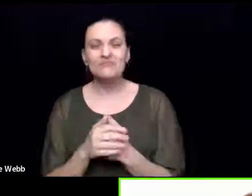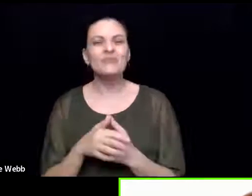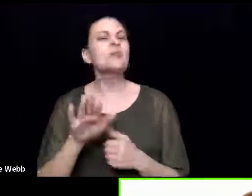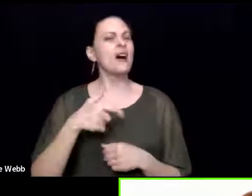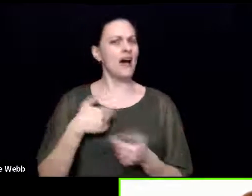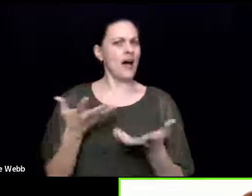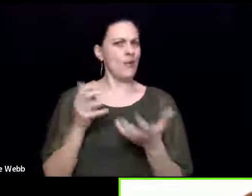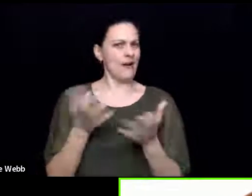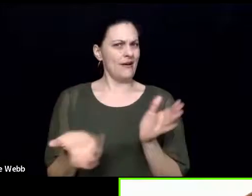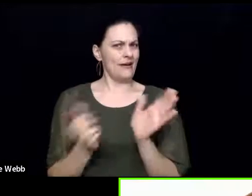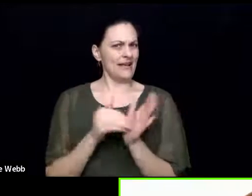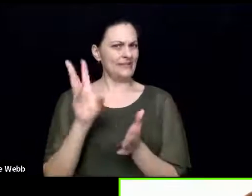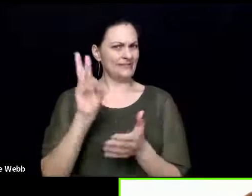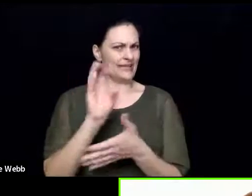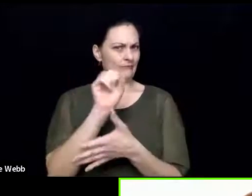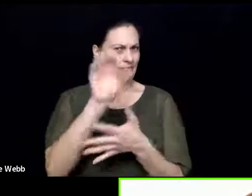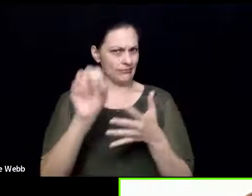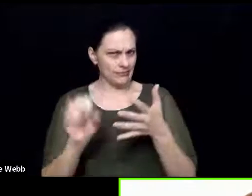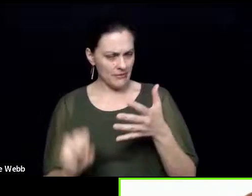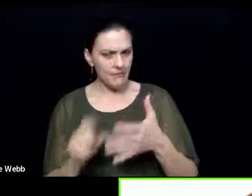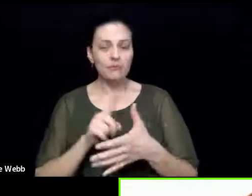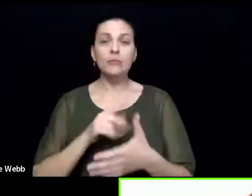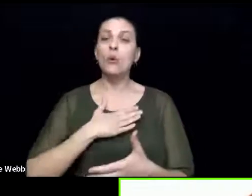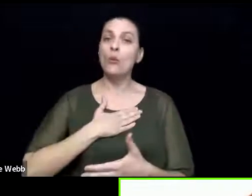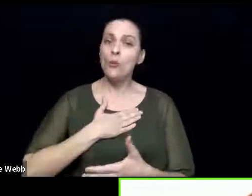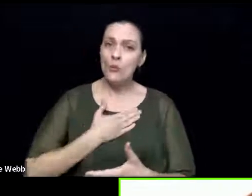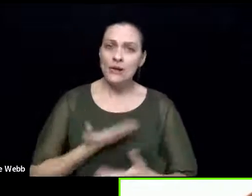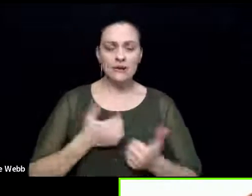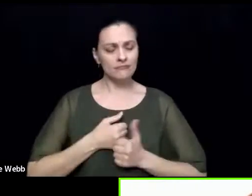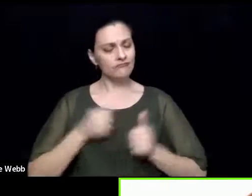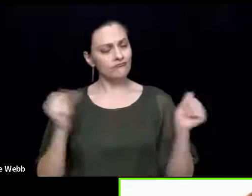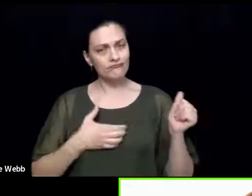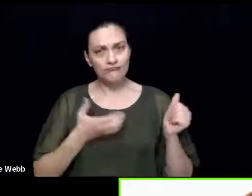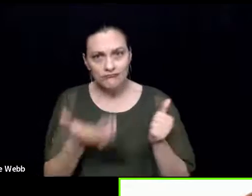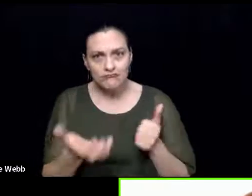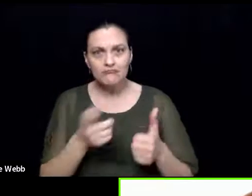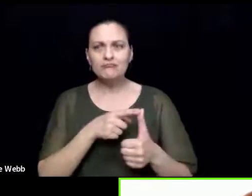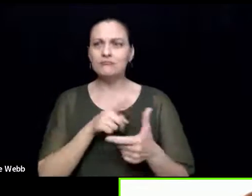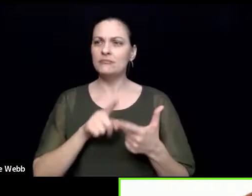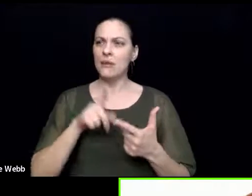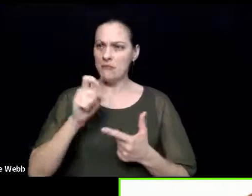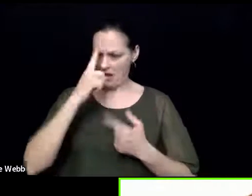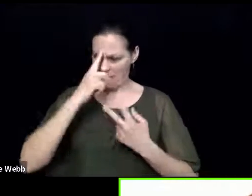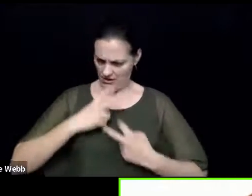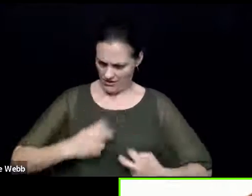Willingness to be vulnerable, becoming grounded in who you have, opening yourself to the experiences